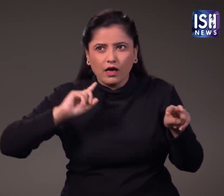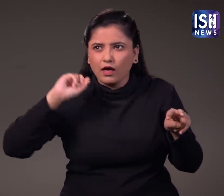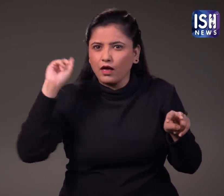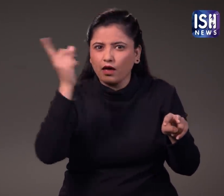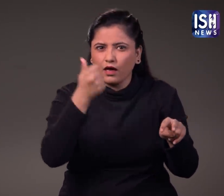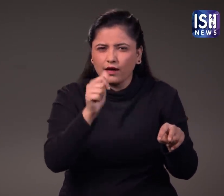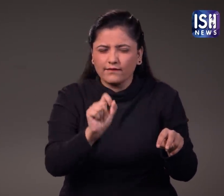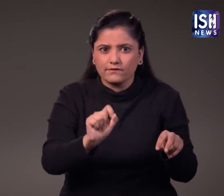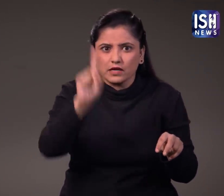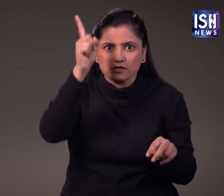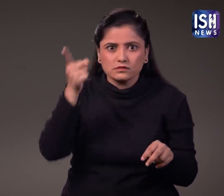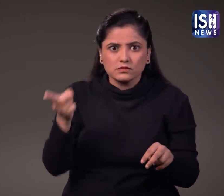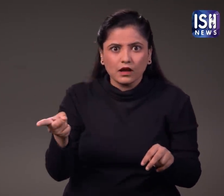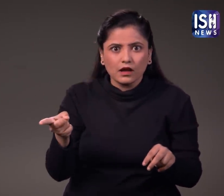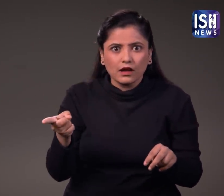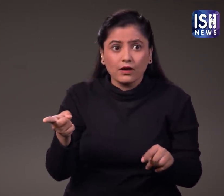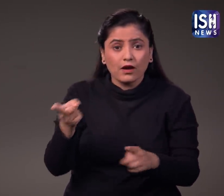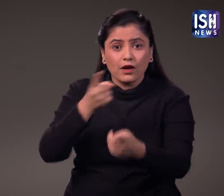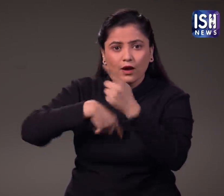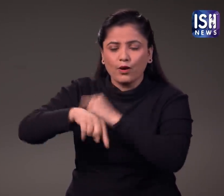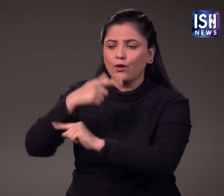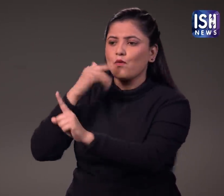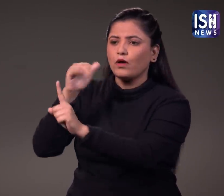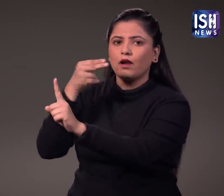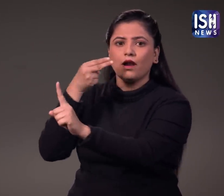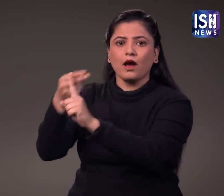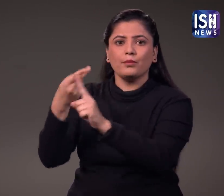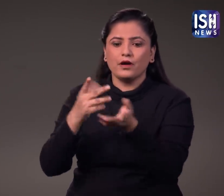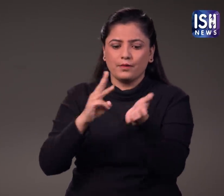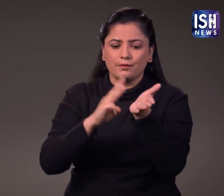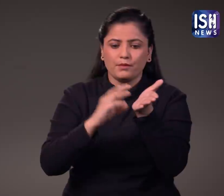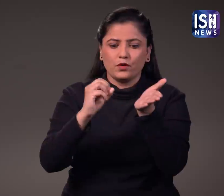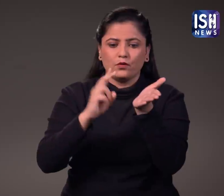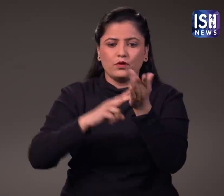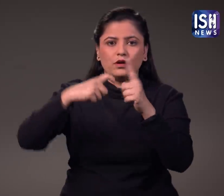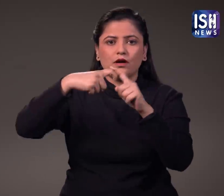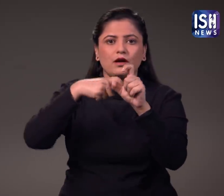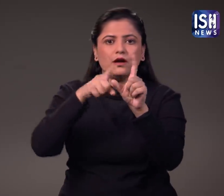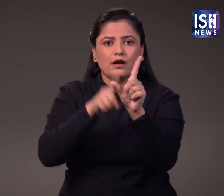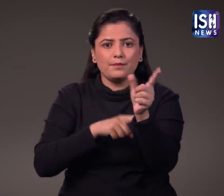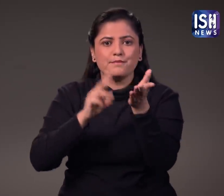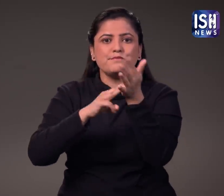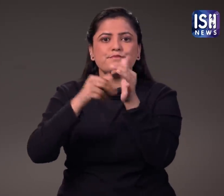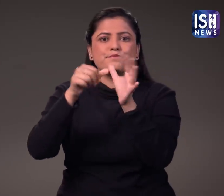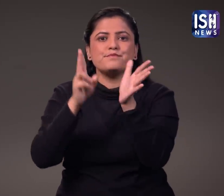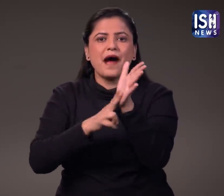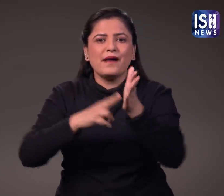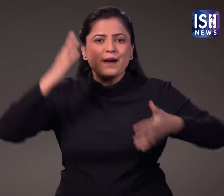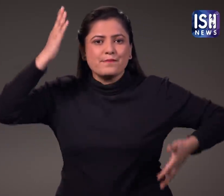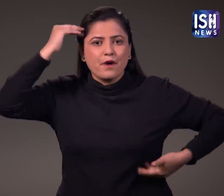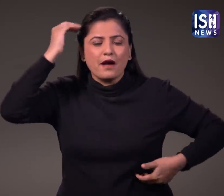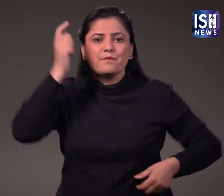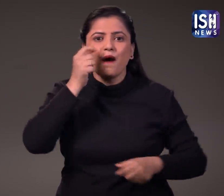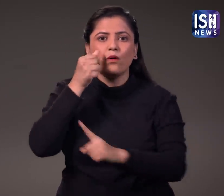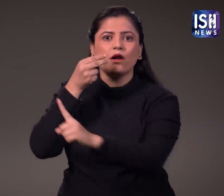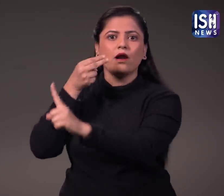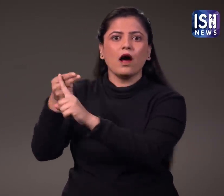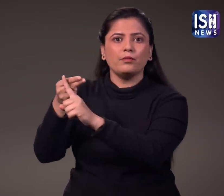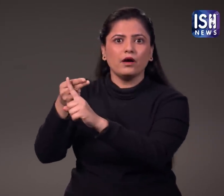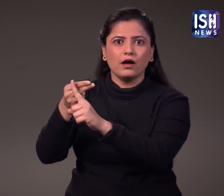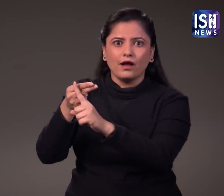He earned the title of Monkey Man